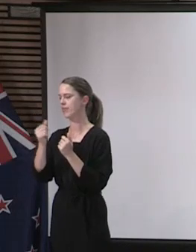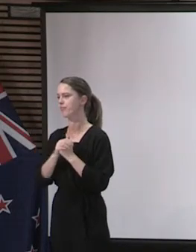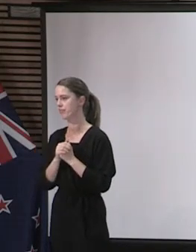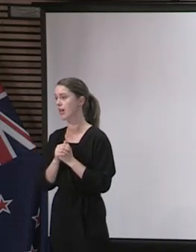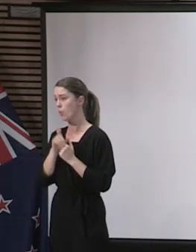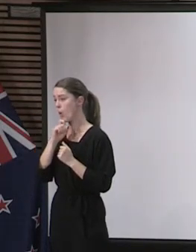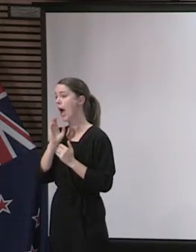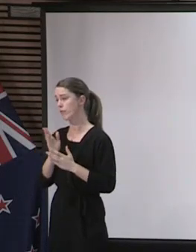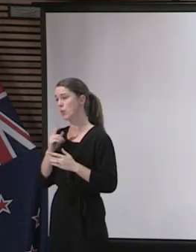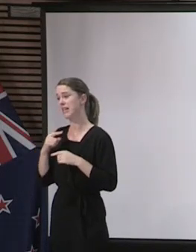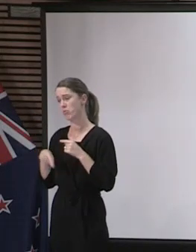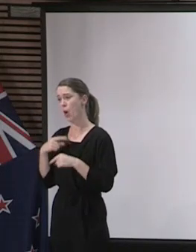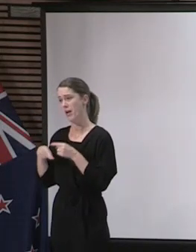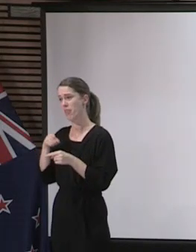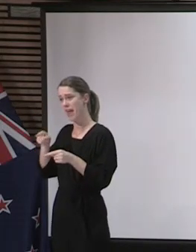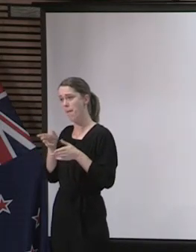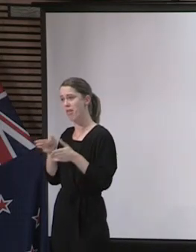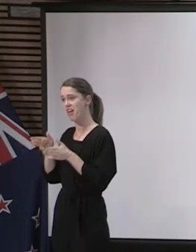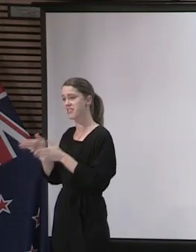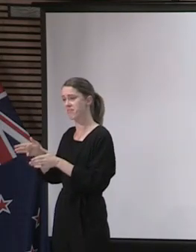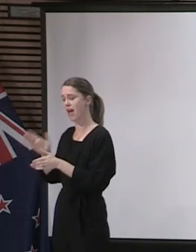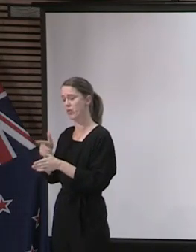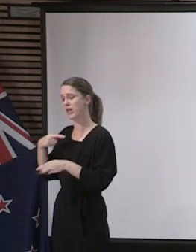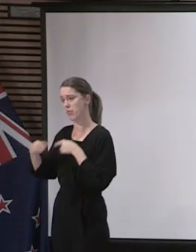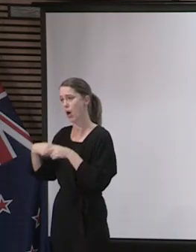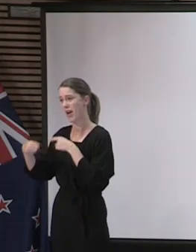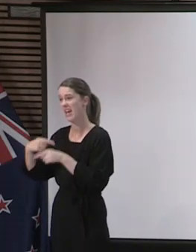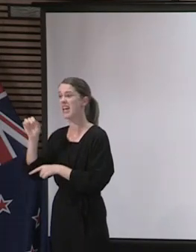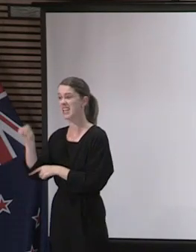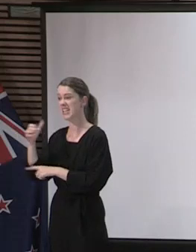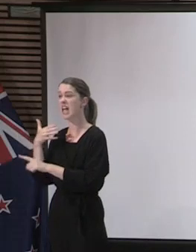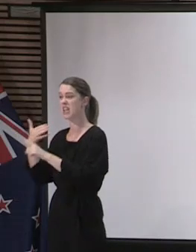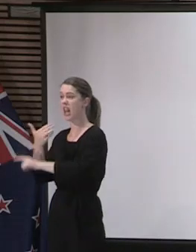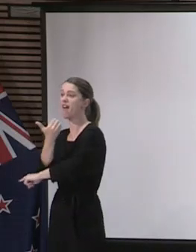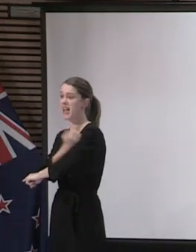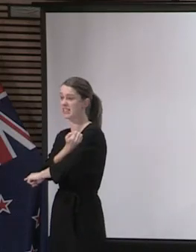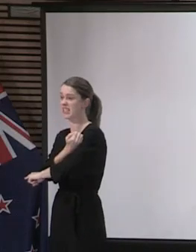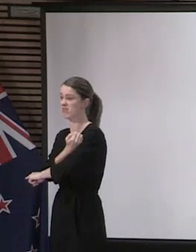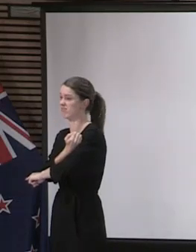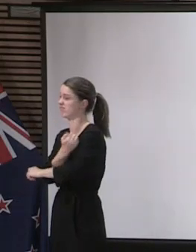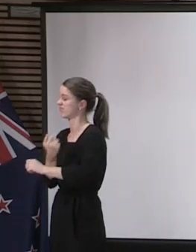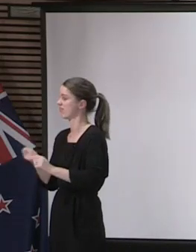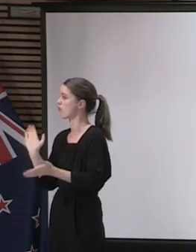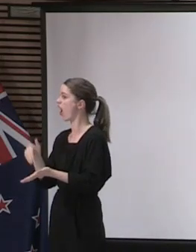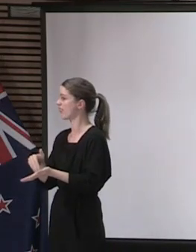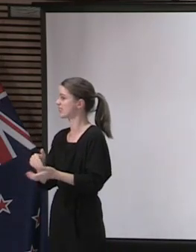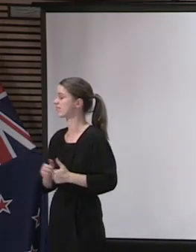we can to shut it down and to eliminate it when it arises and we will have to keep doing